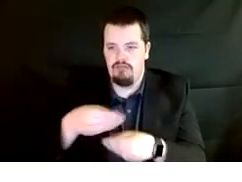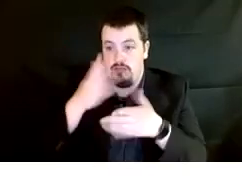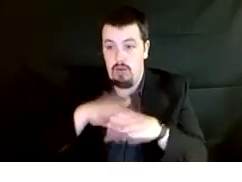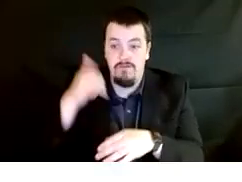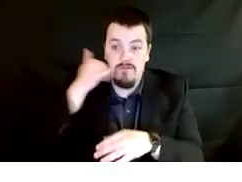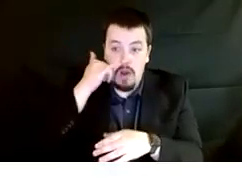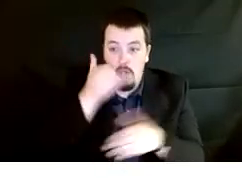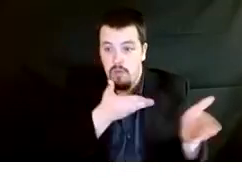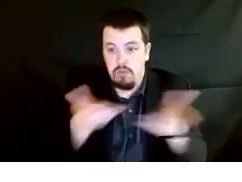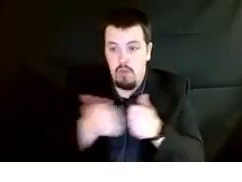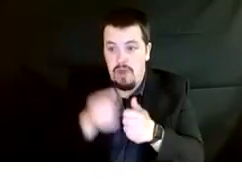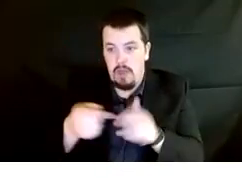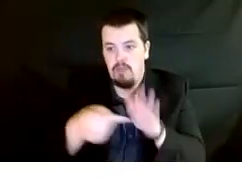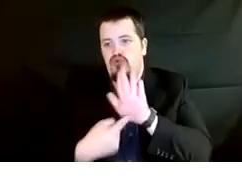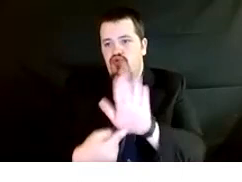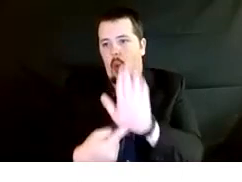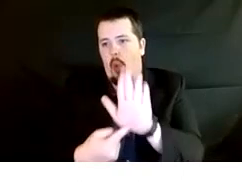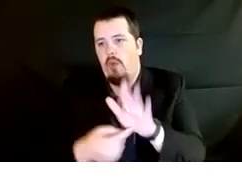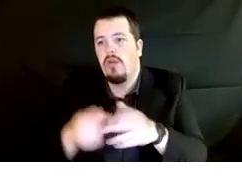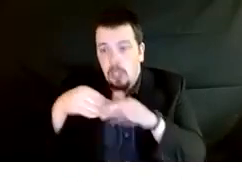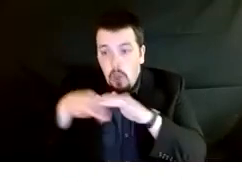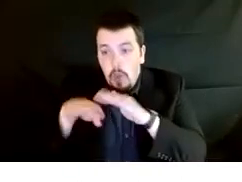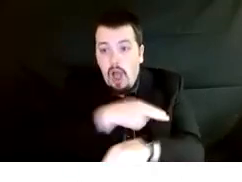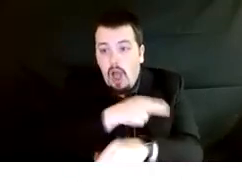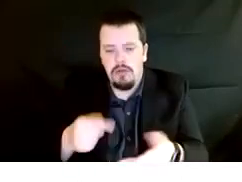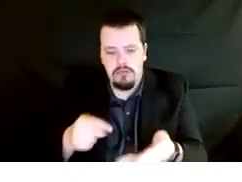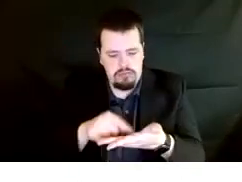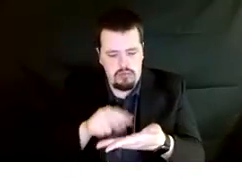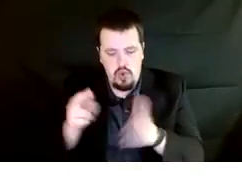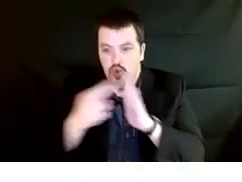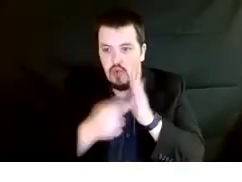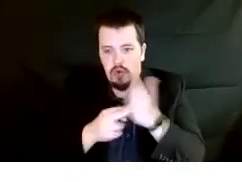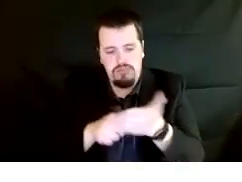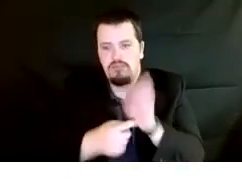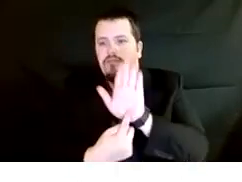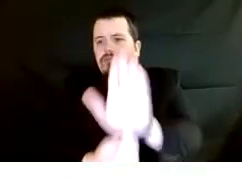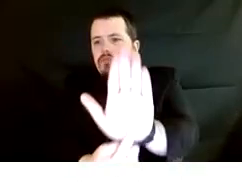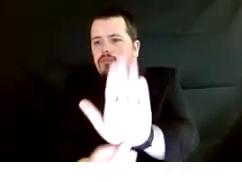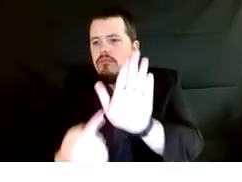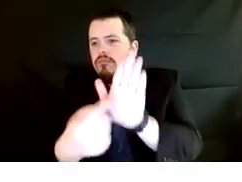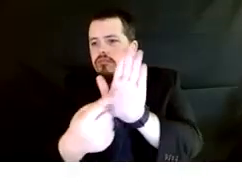that they could show um whoever is at the front desk, saying you know you can't come back I'm sorry